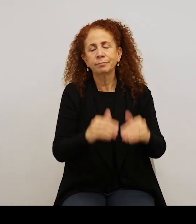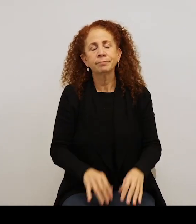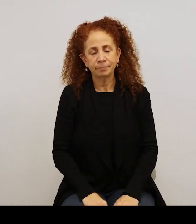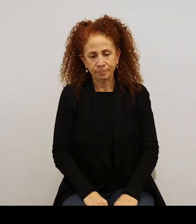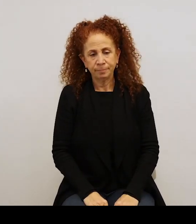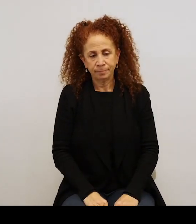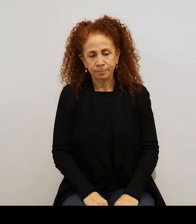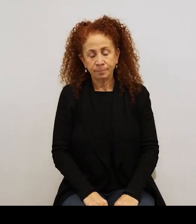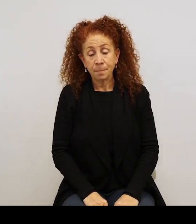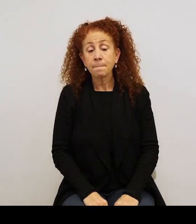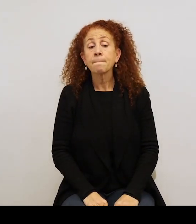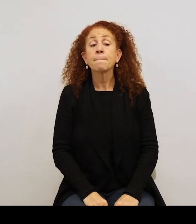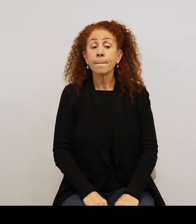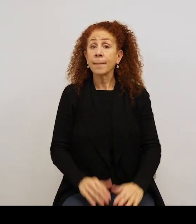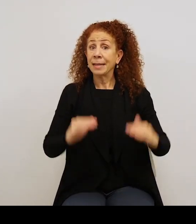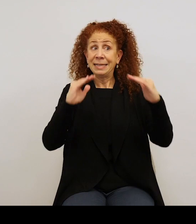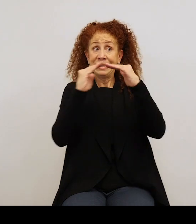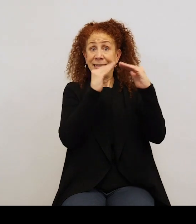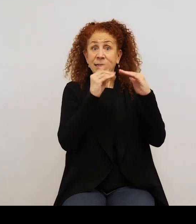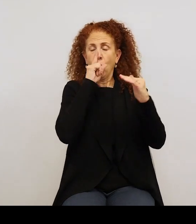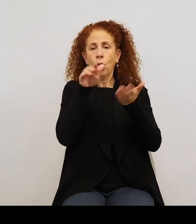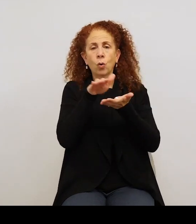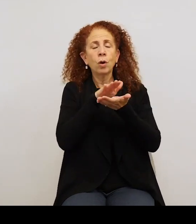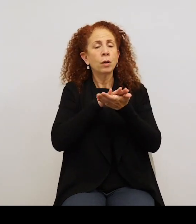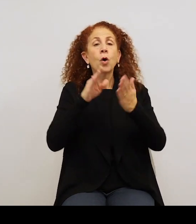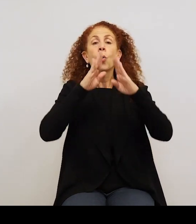And these cities are quiet.